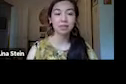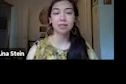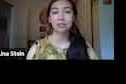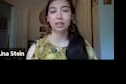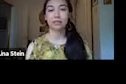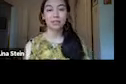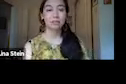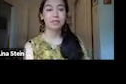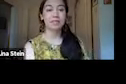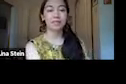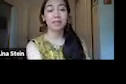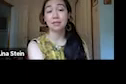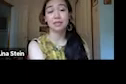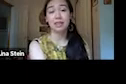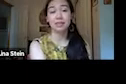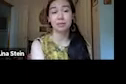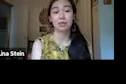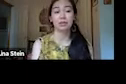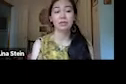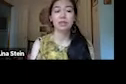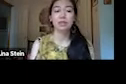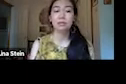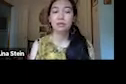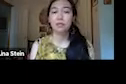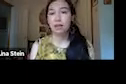Australia faced a devastating summer of bushfires followed